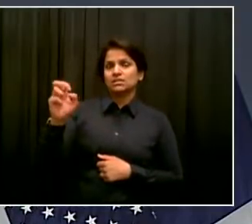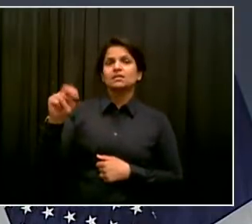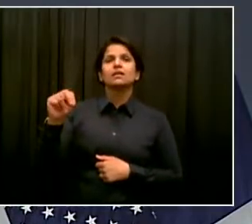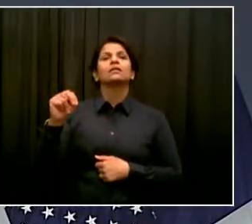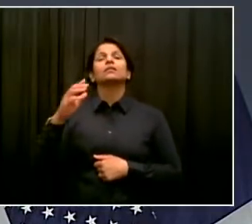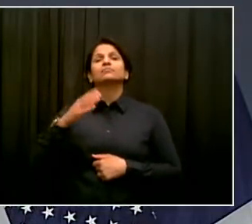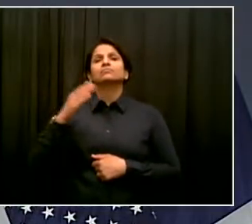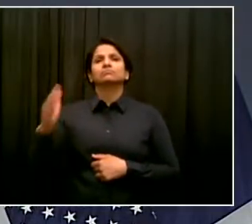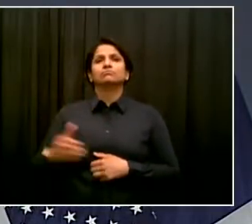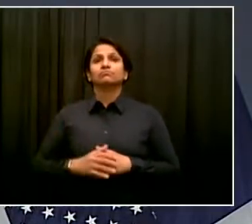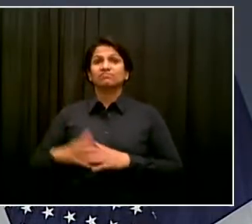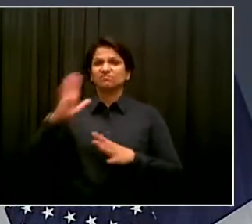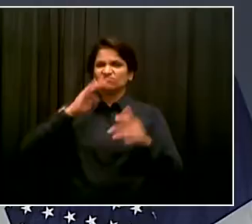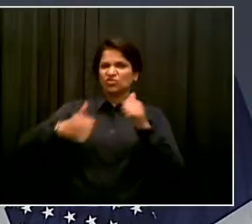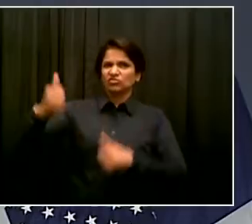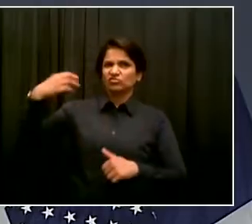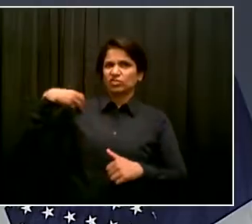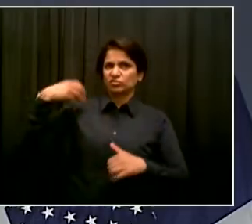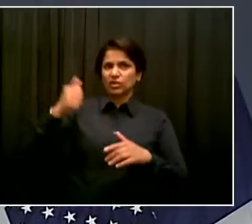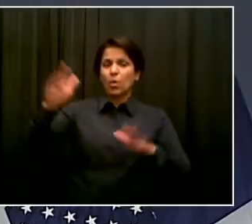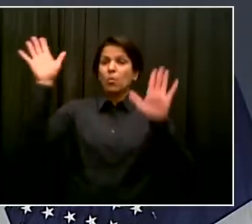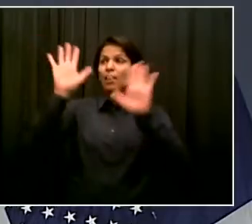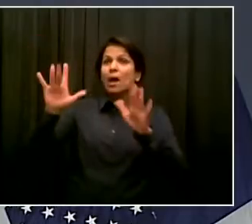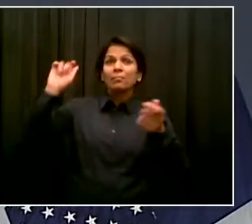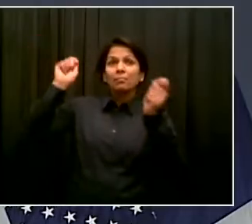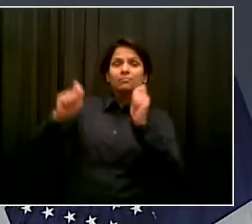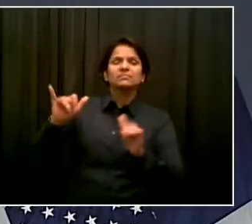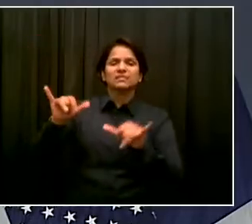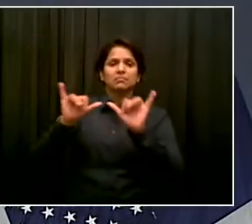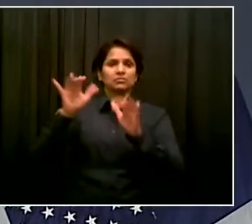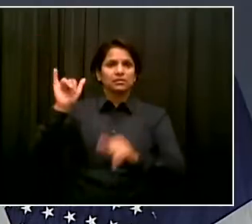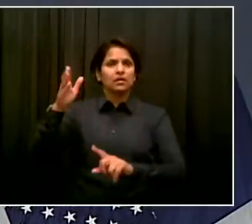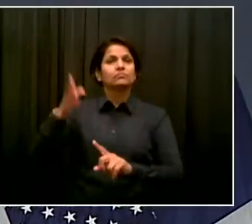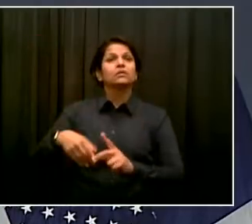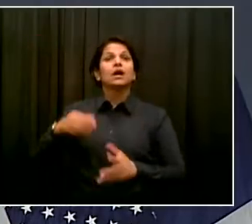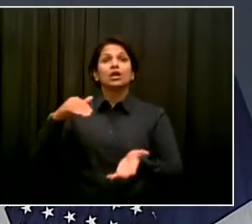JOINED BY CHIEF ROD HARRISON AND